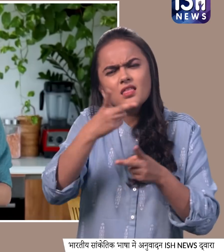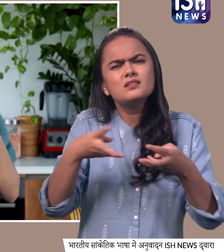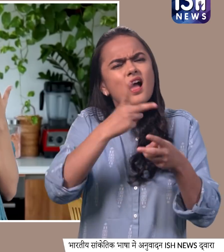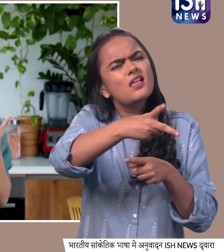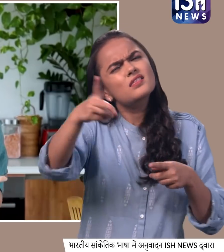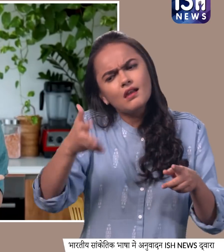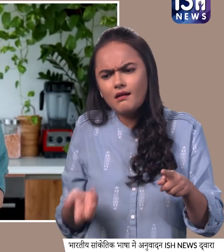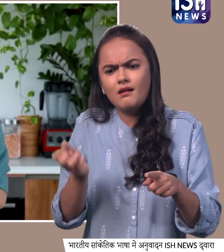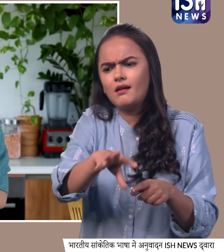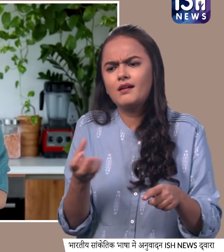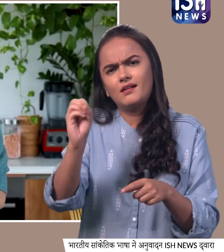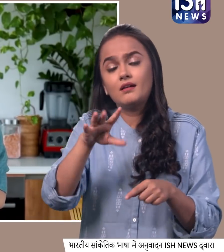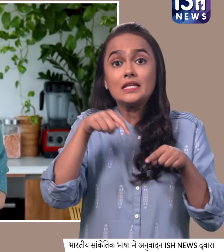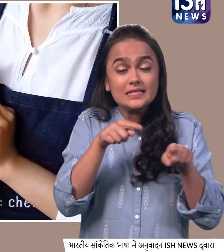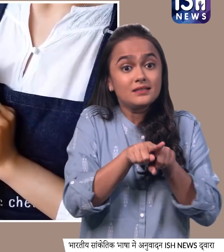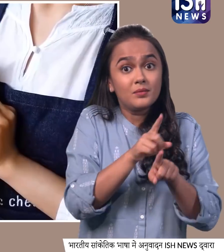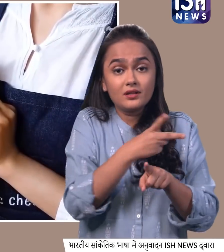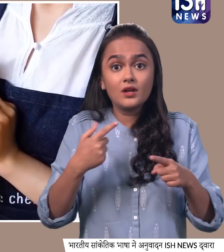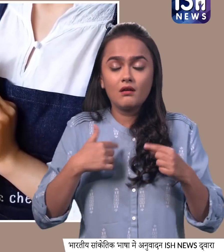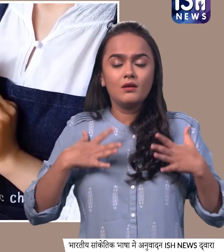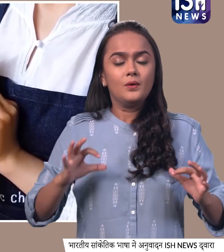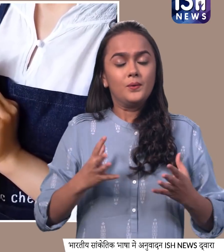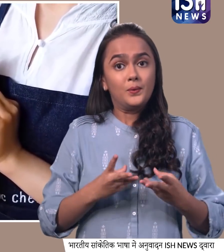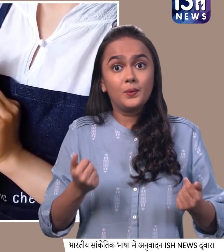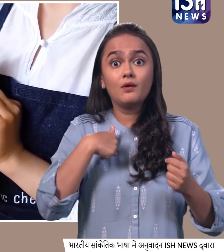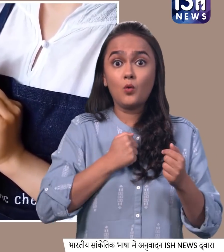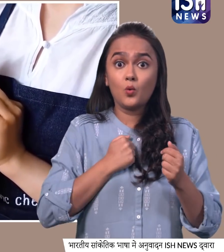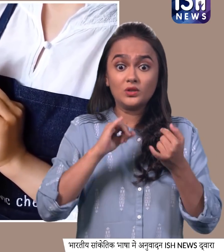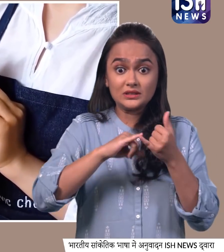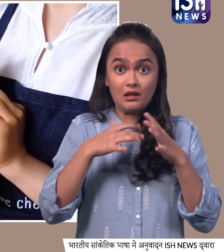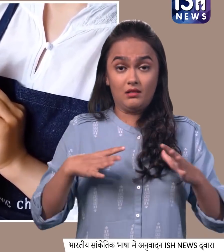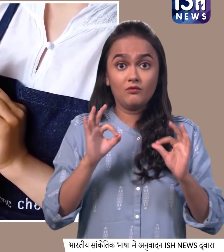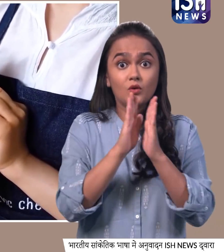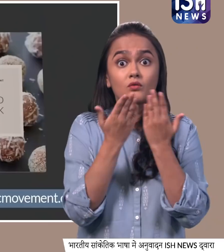For more healing recipes like this, you can order our Satvic Food Book